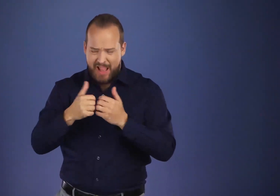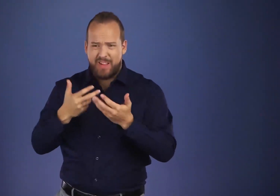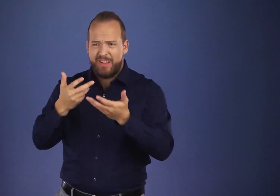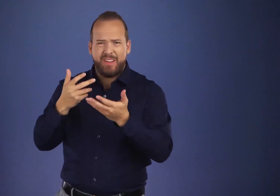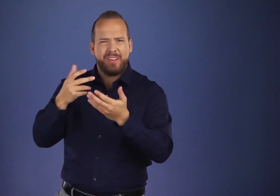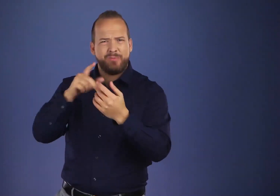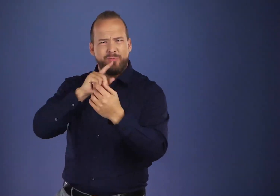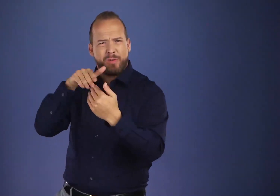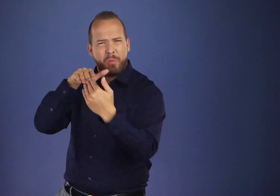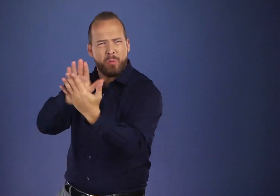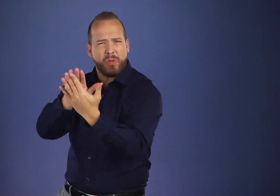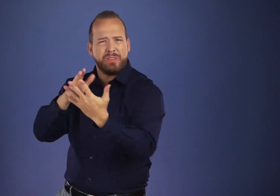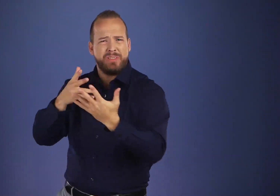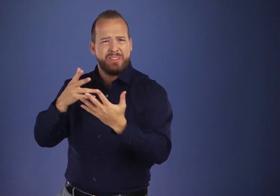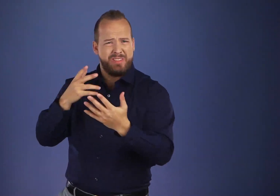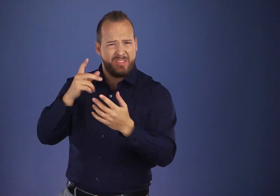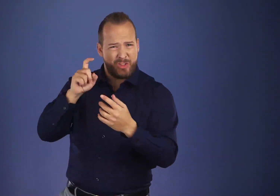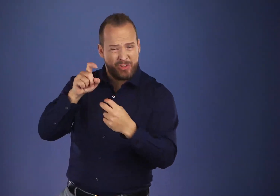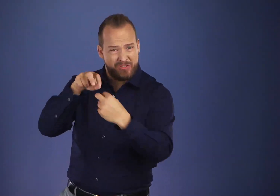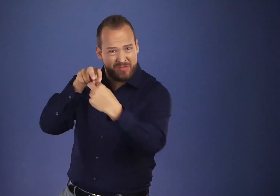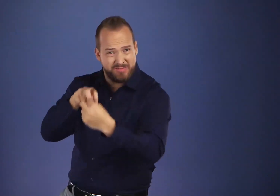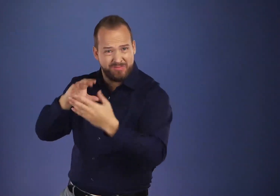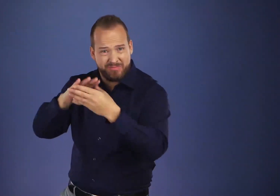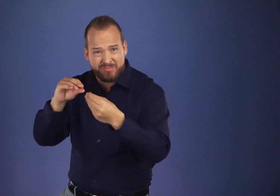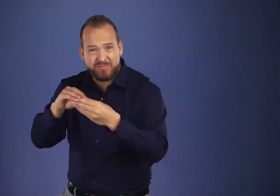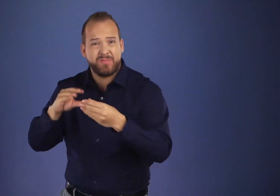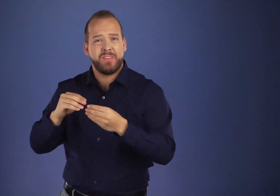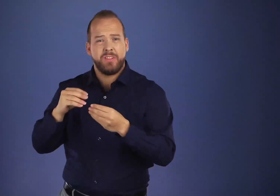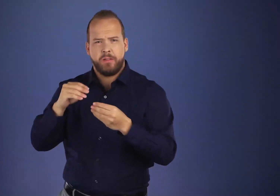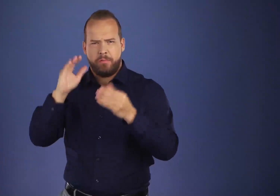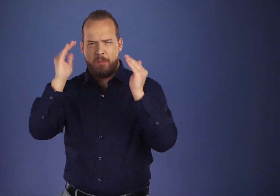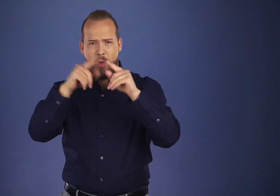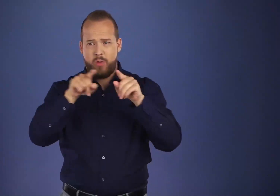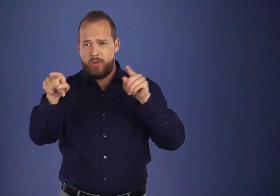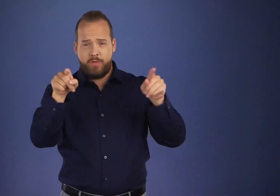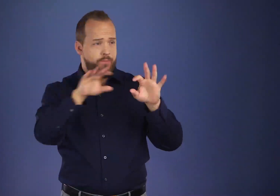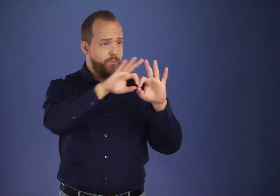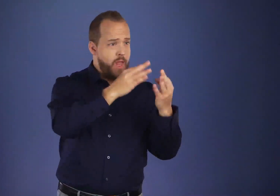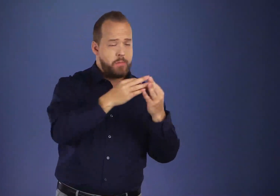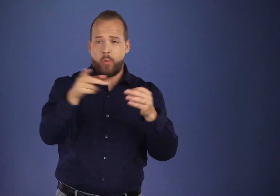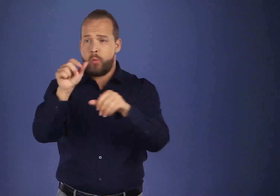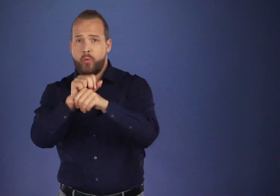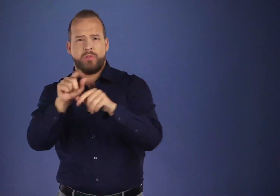But even in these cases, we may need to use a little more discretion than we did with the family.